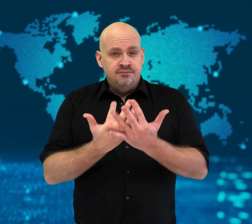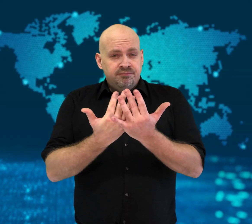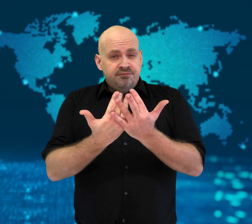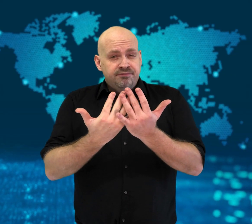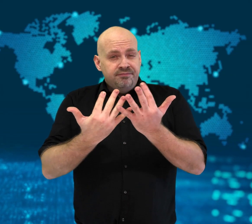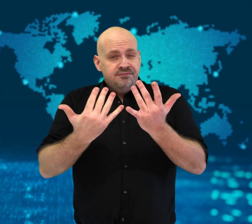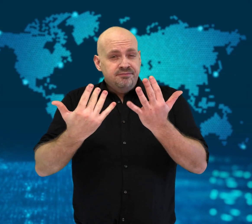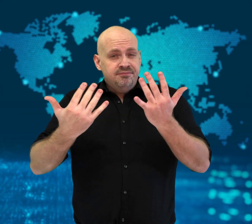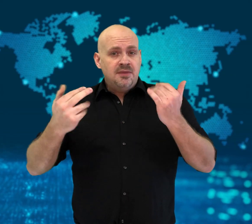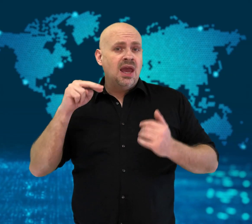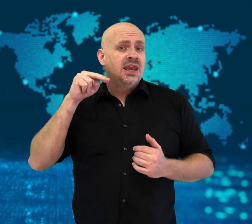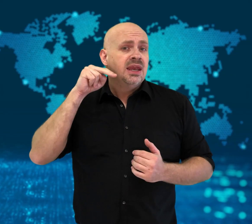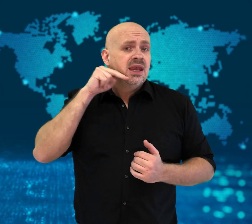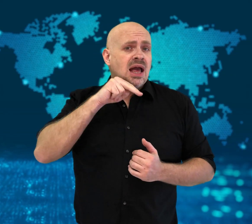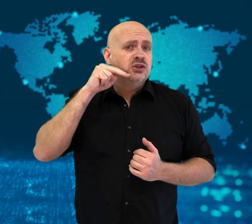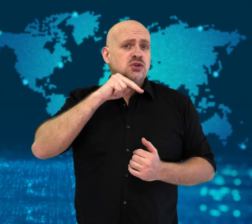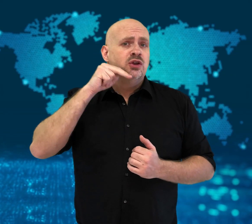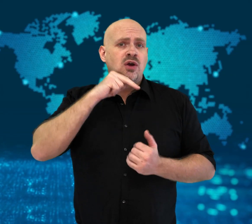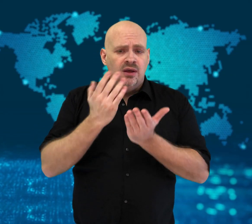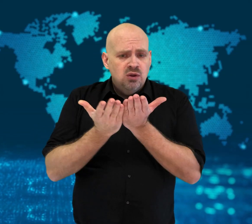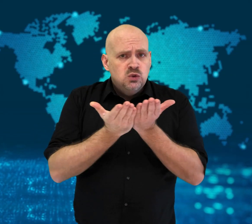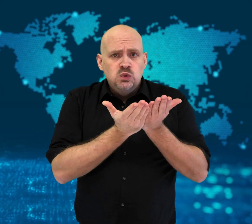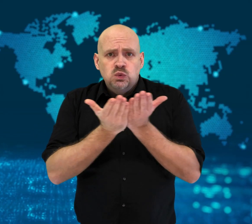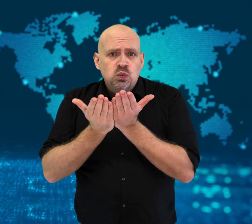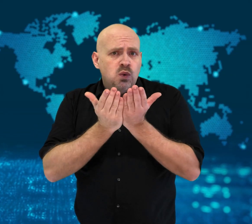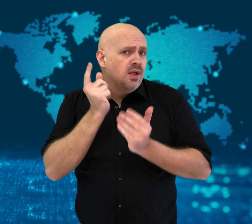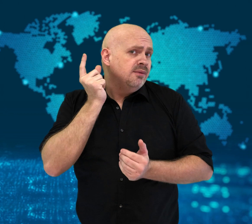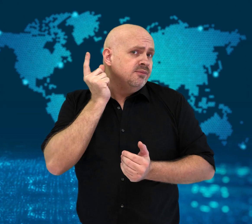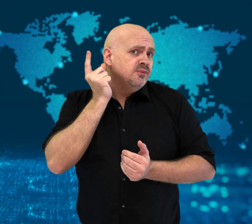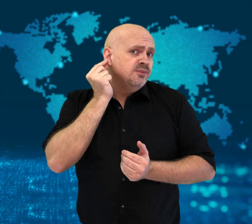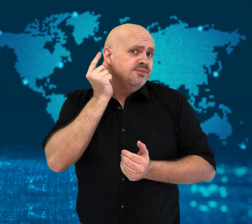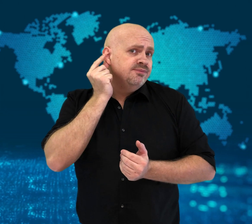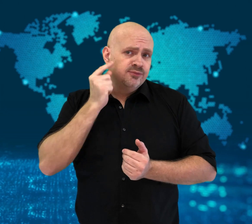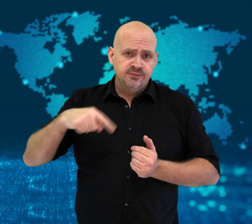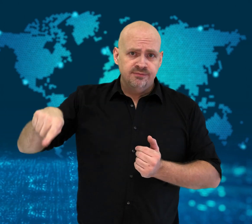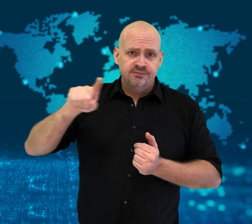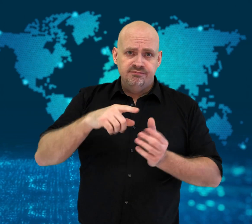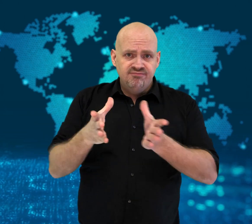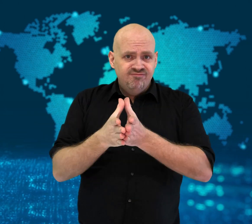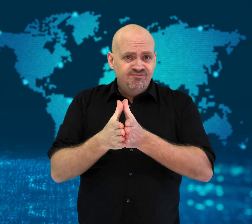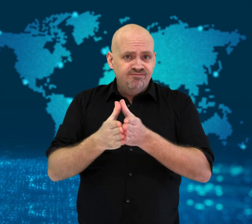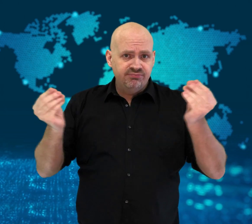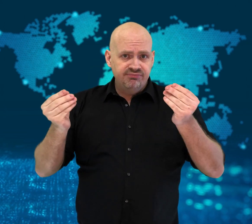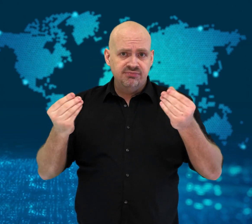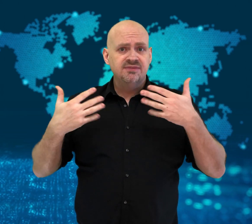[Gavin]: Hundreds of Nigerian girls are missing